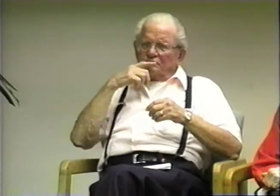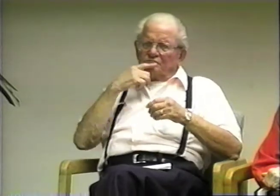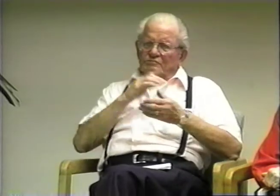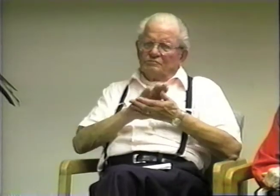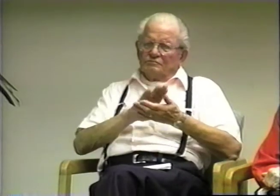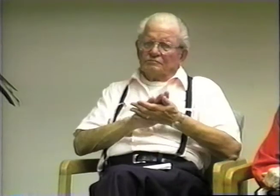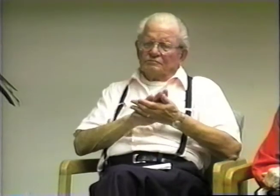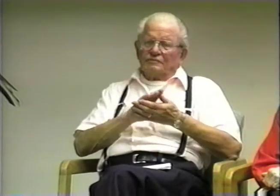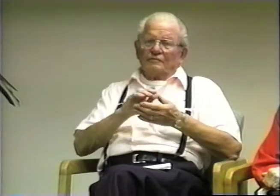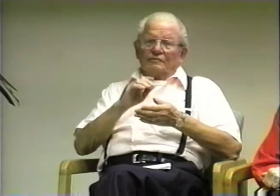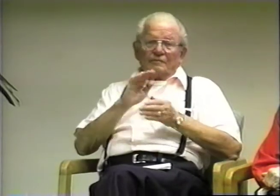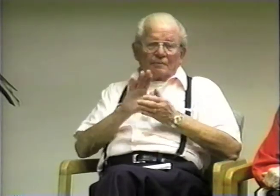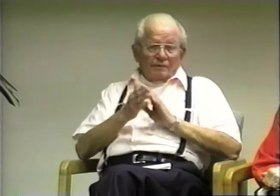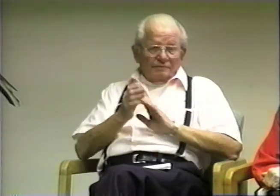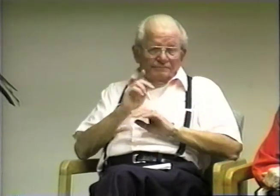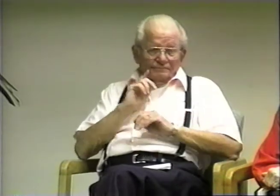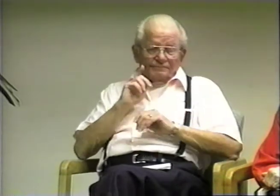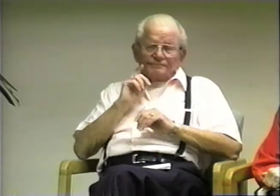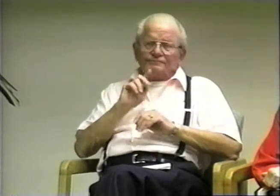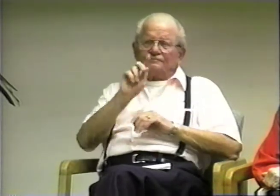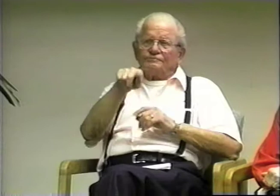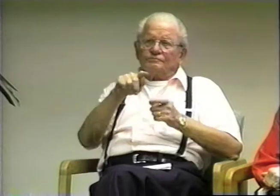I started off attending a regular public school,